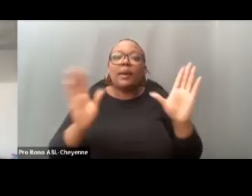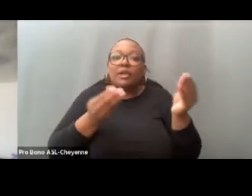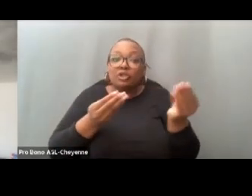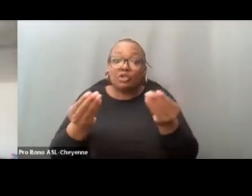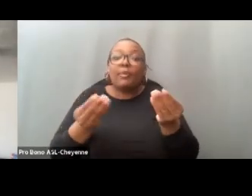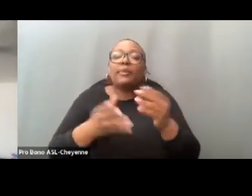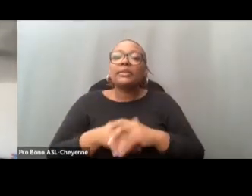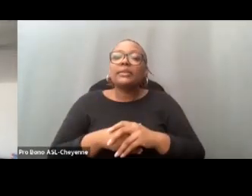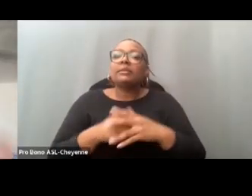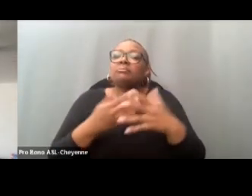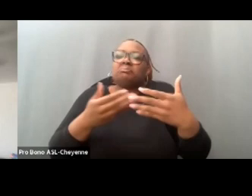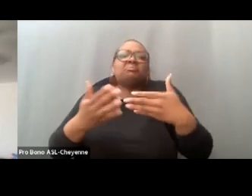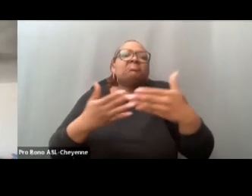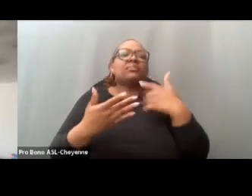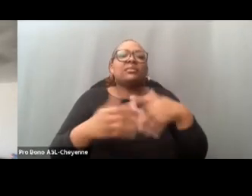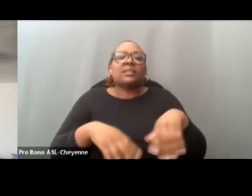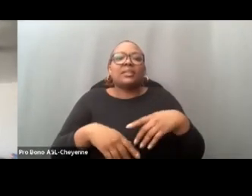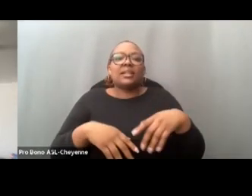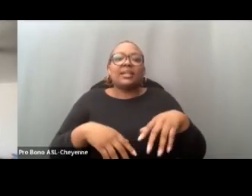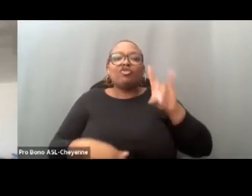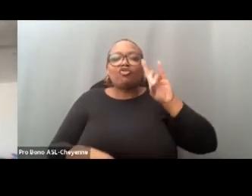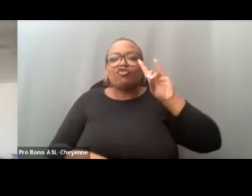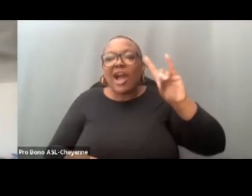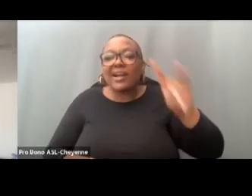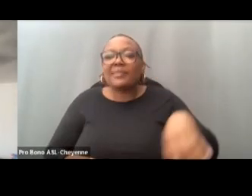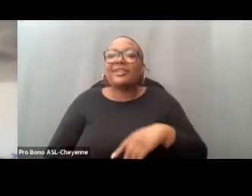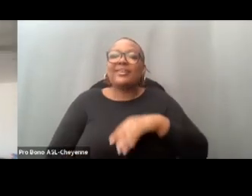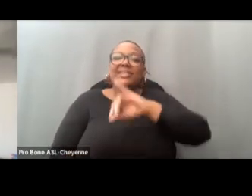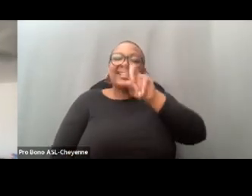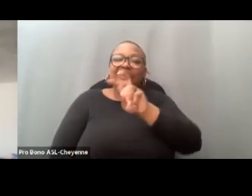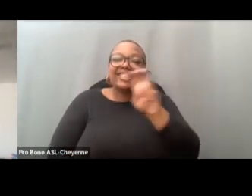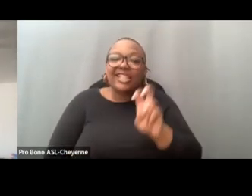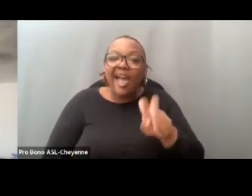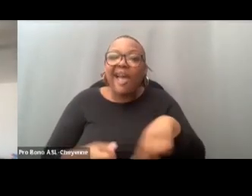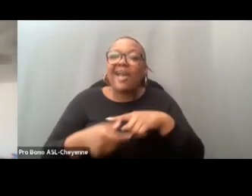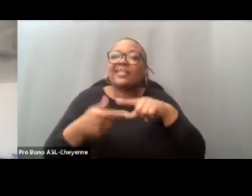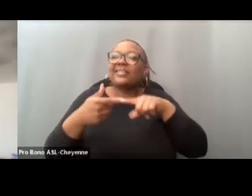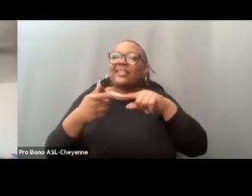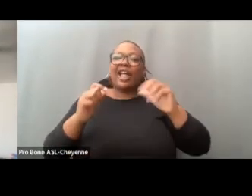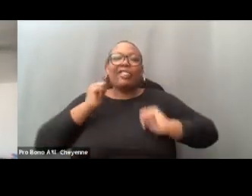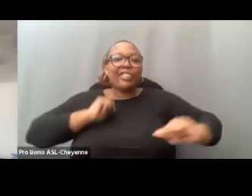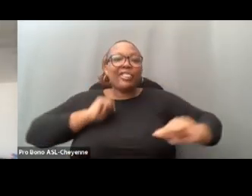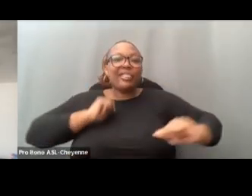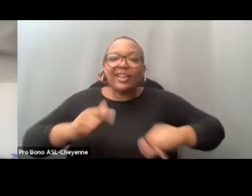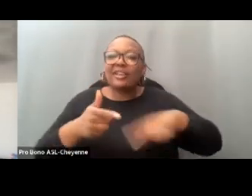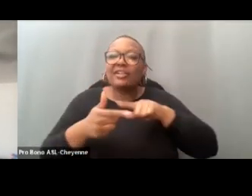Whether it was rock music, jazz music, theater, books,